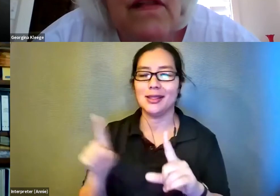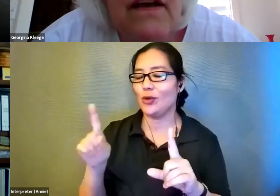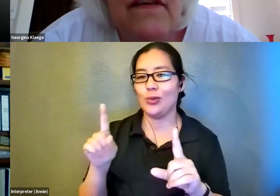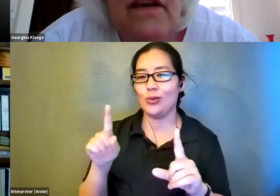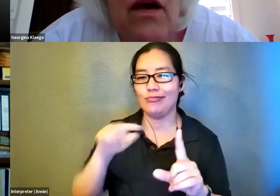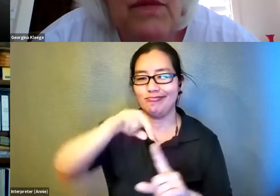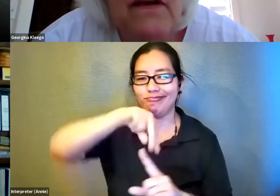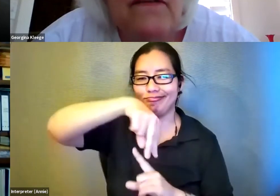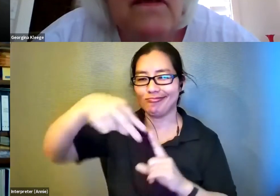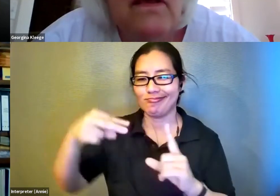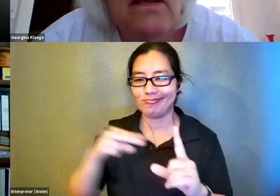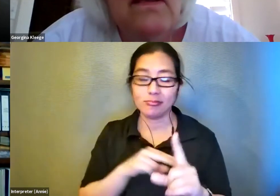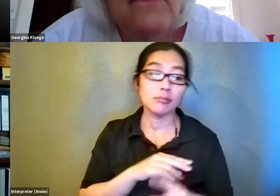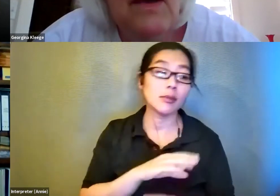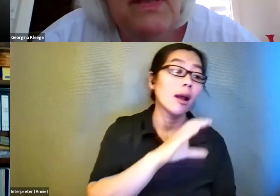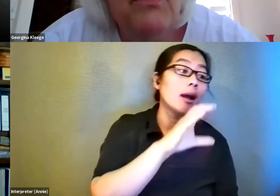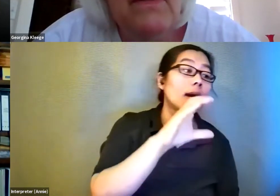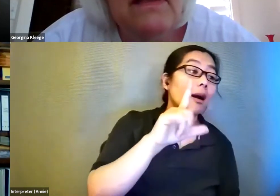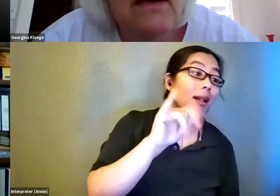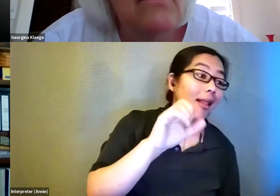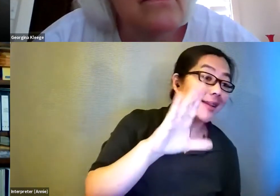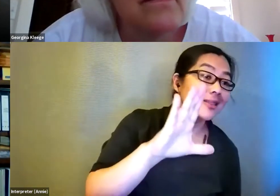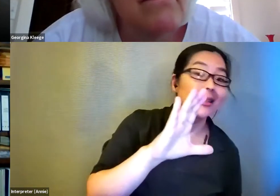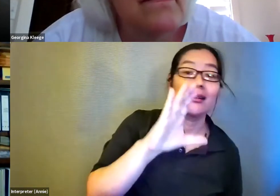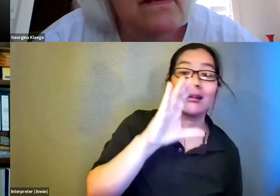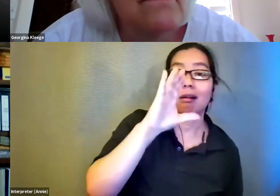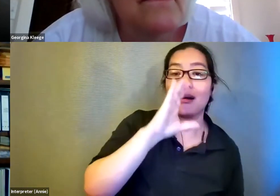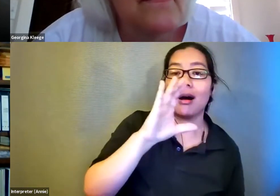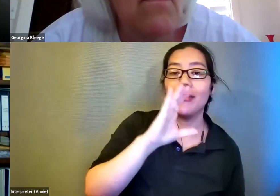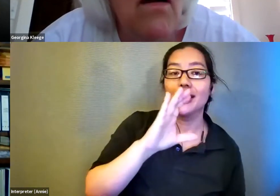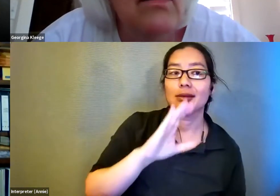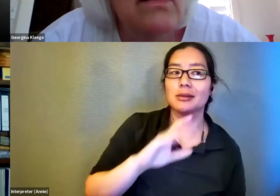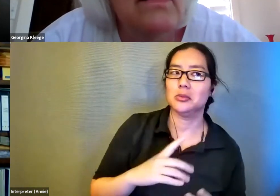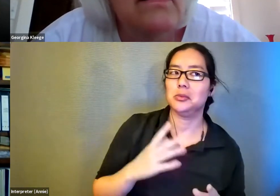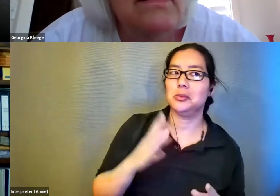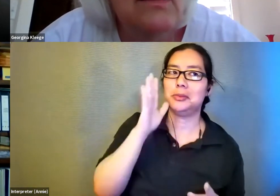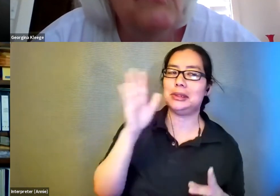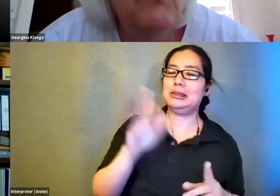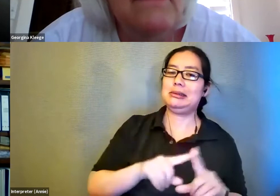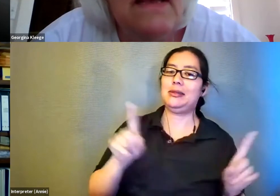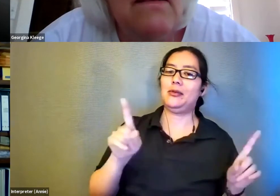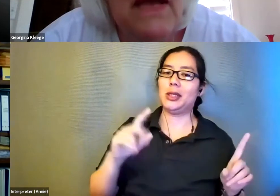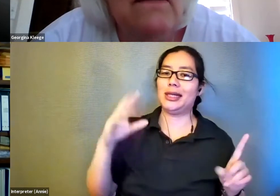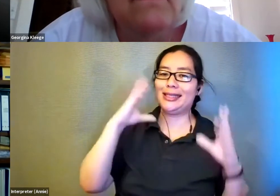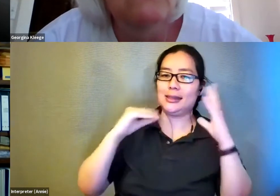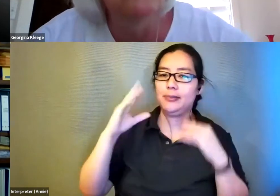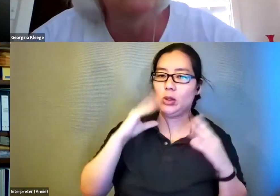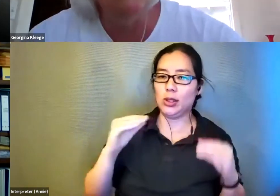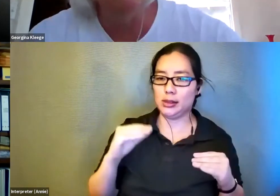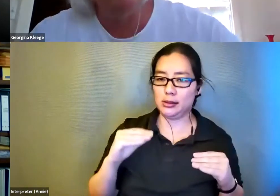classic comics that people encounter differently. So there can be pages where you have